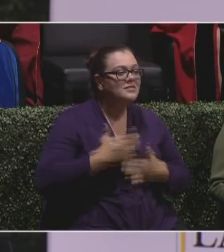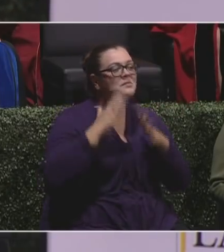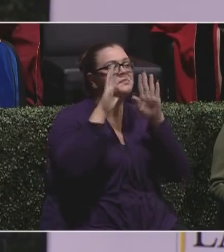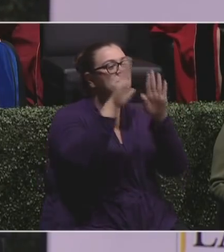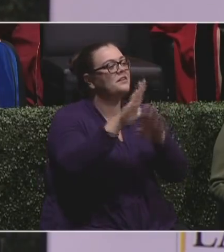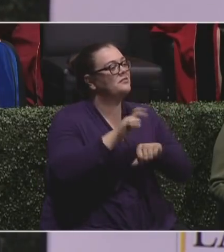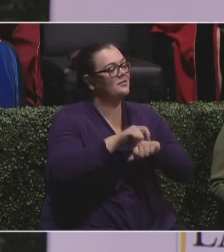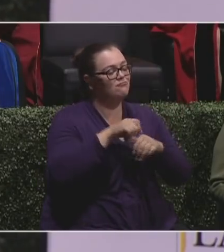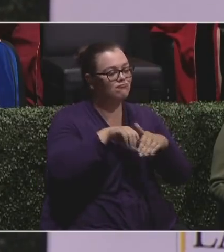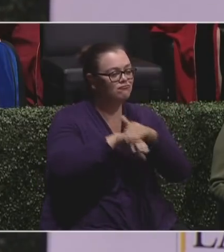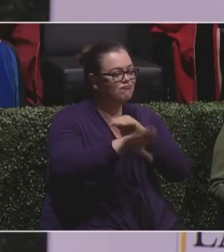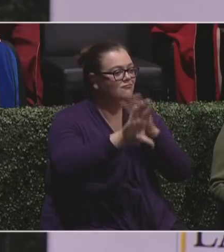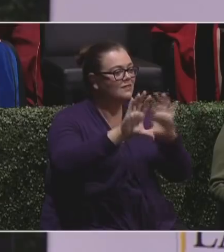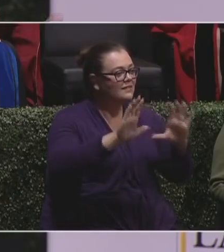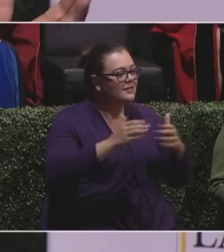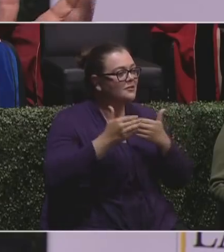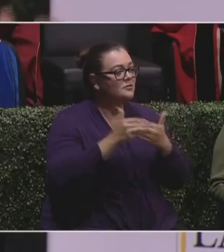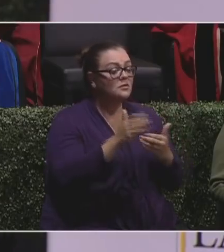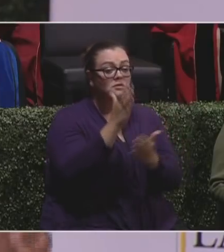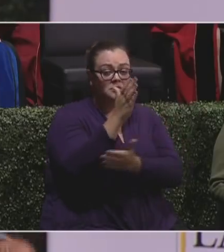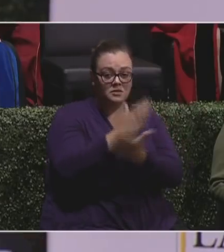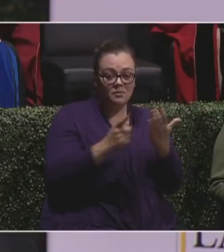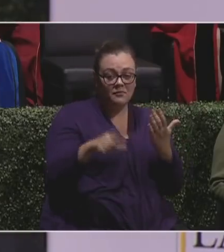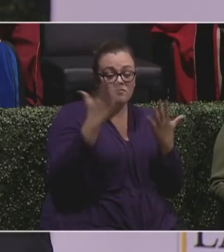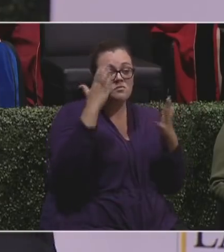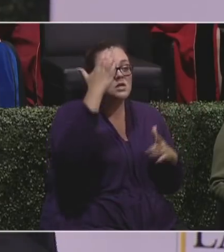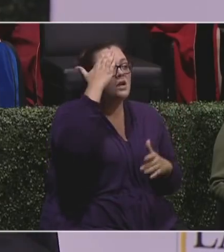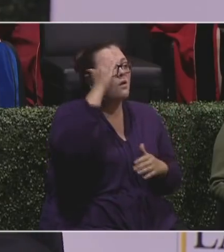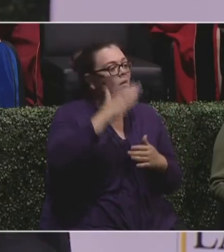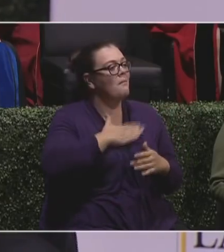ARE GRADUATES, OR CURRENT STUDENTS OF I'VE HAD THE OPPORTUNITY TO SPEAK TO ONE